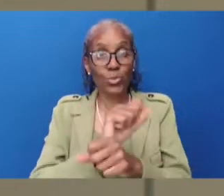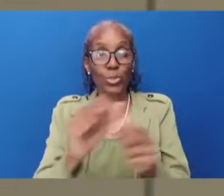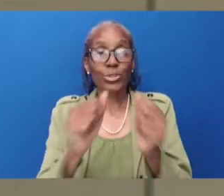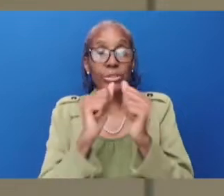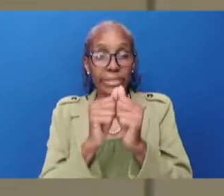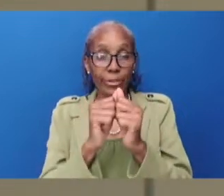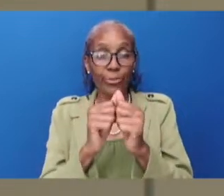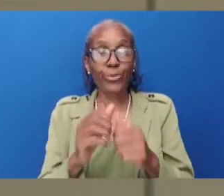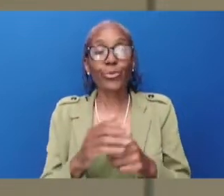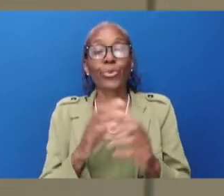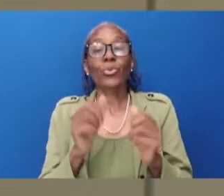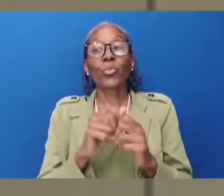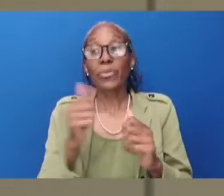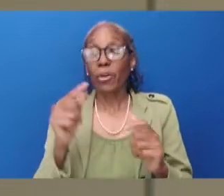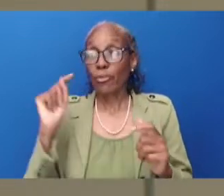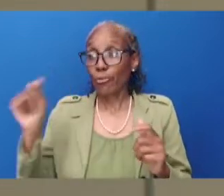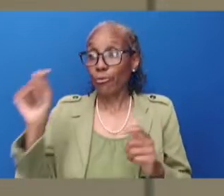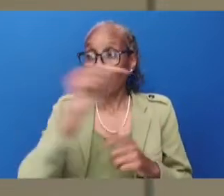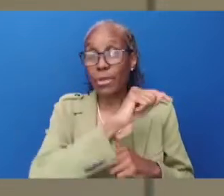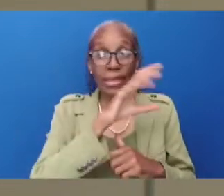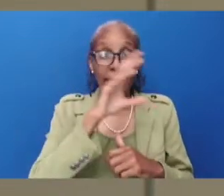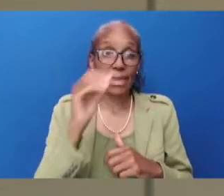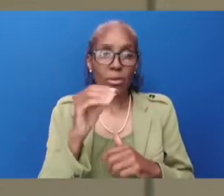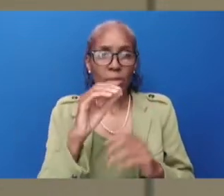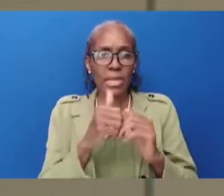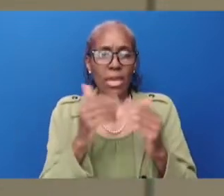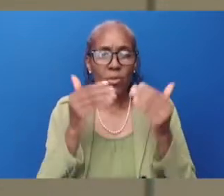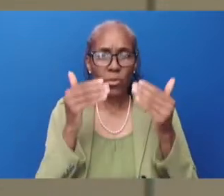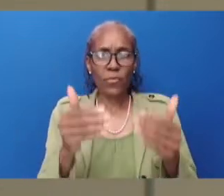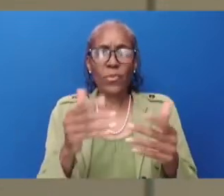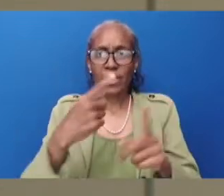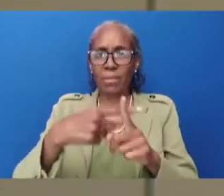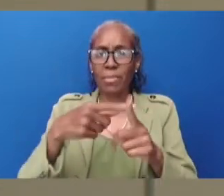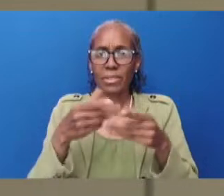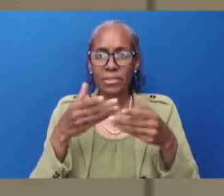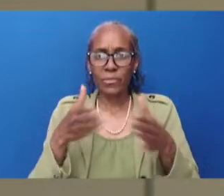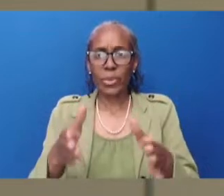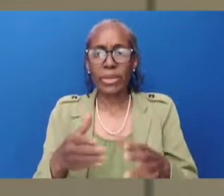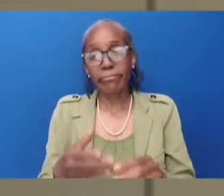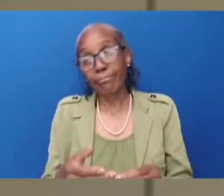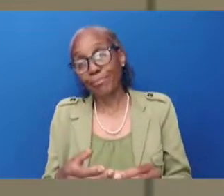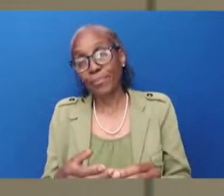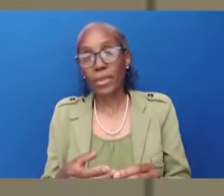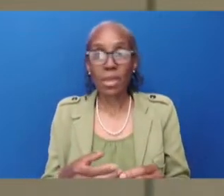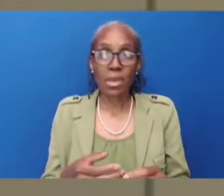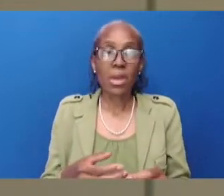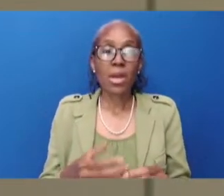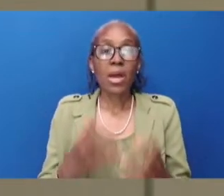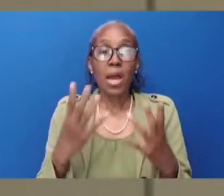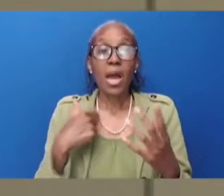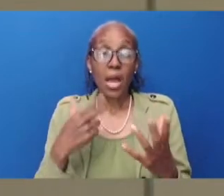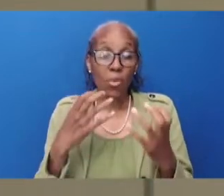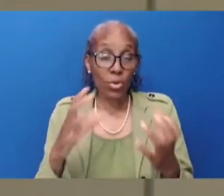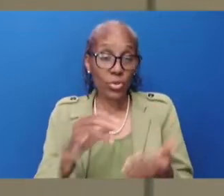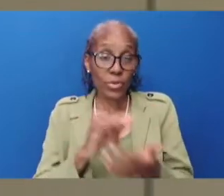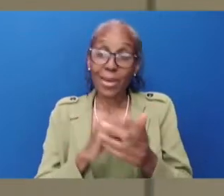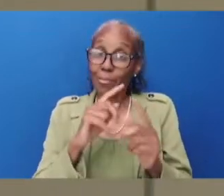AND HOW DO WE CONTINUE TO WORK TOGETHER WITH OTHER COUNTIES,